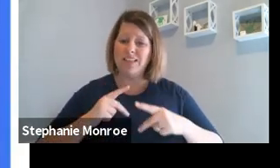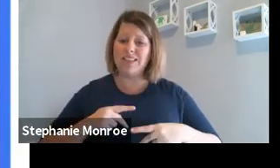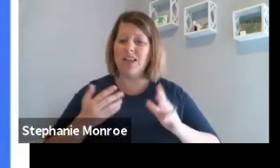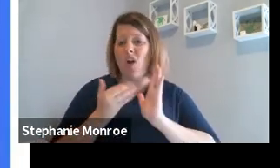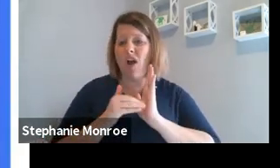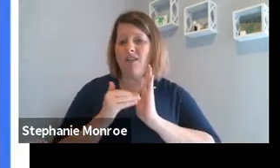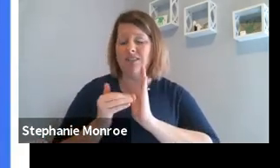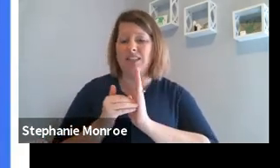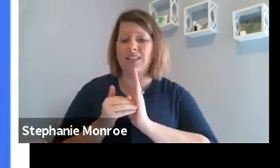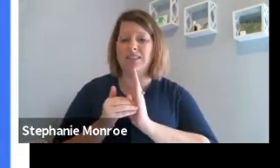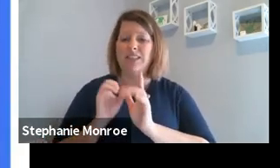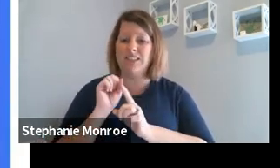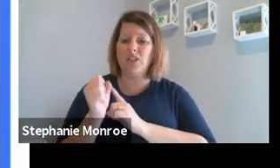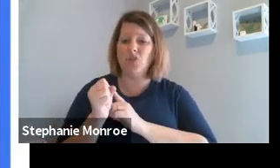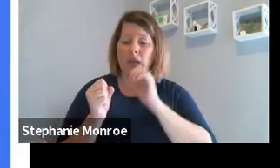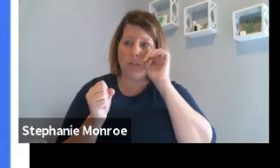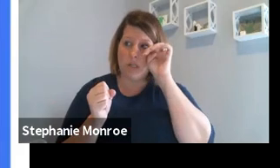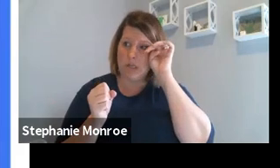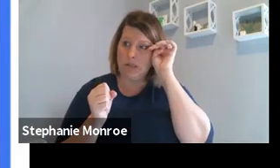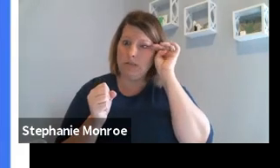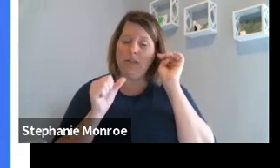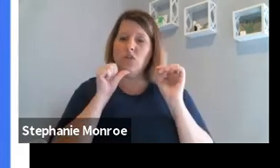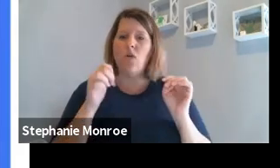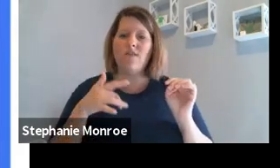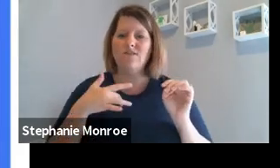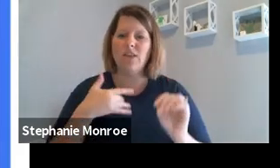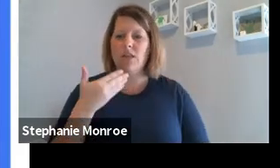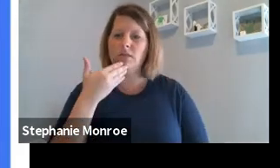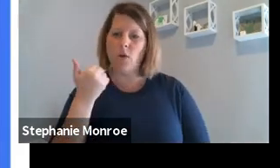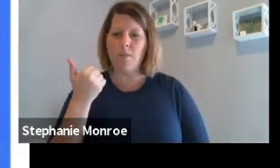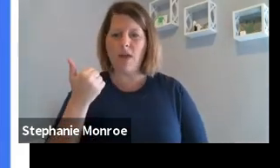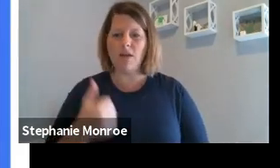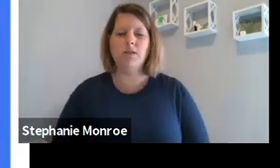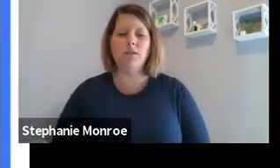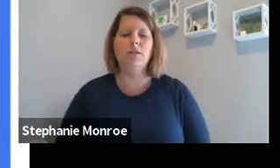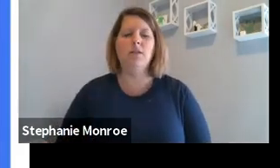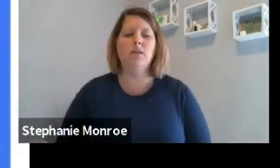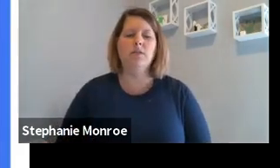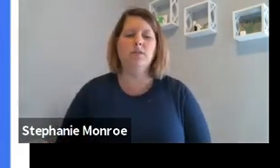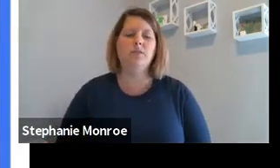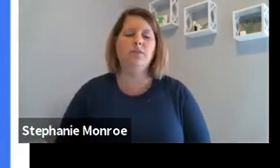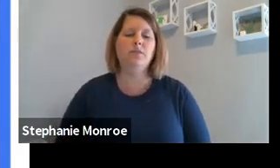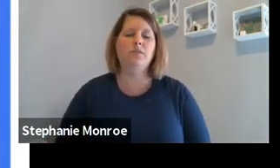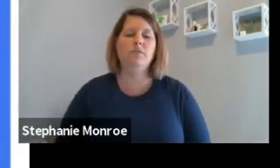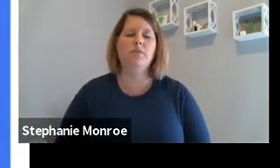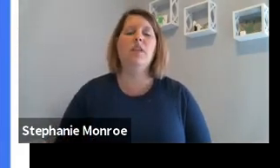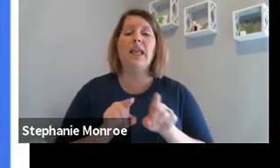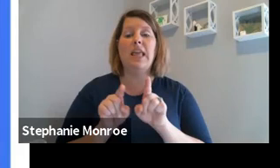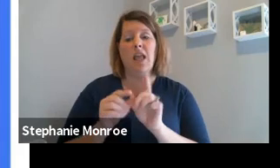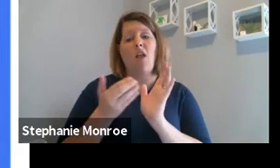in a situation where they're not feeling their best. Victims often, if not always believe,